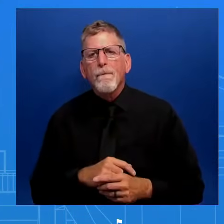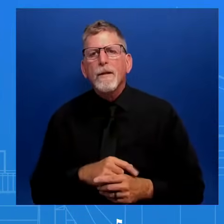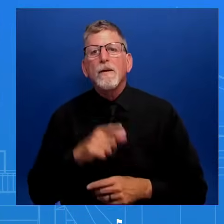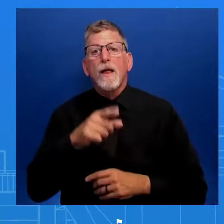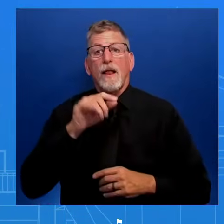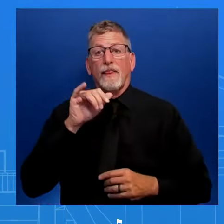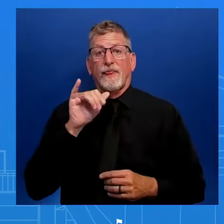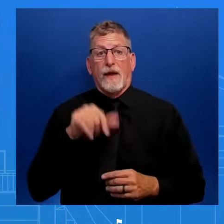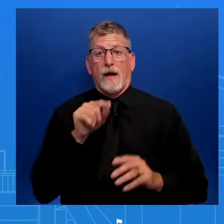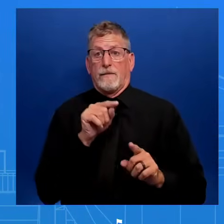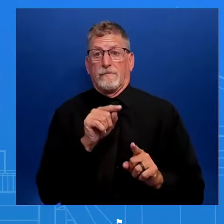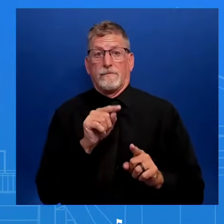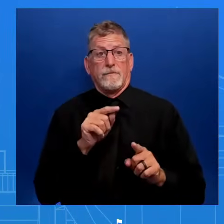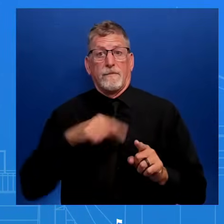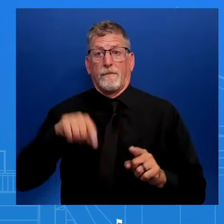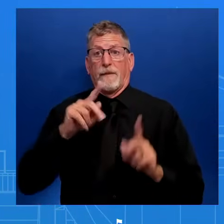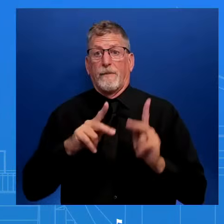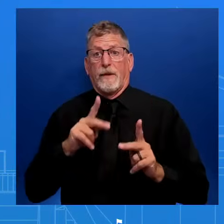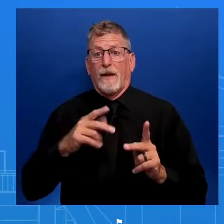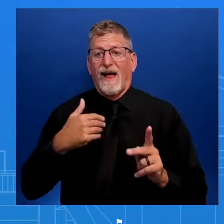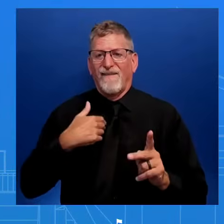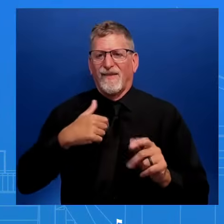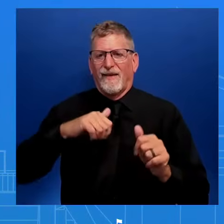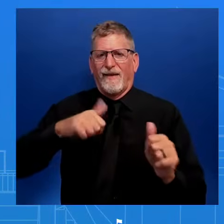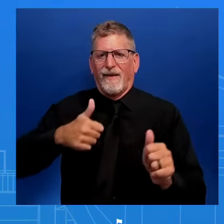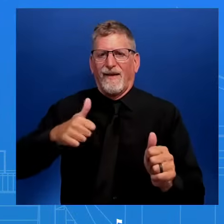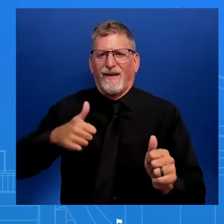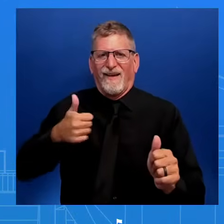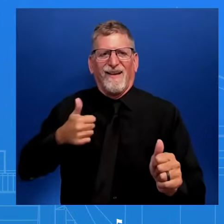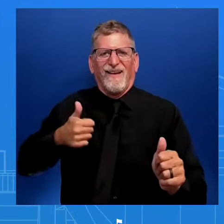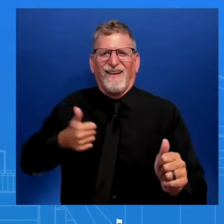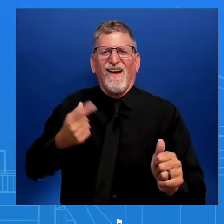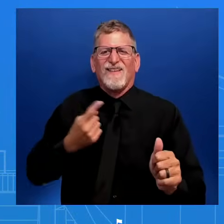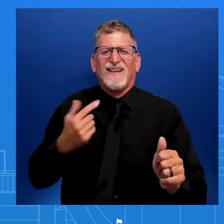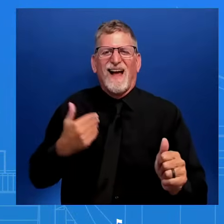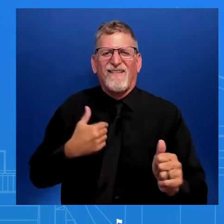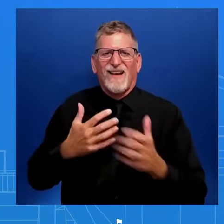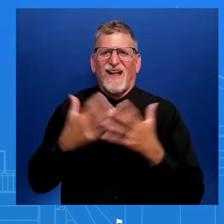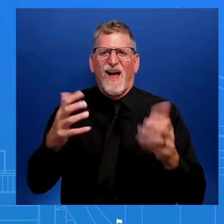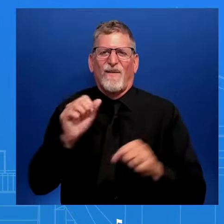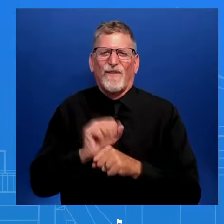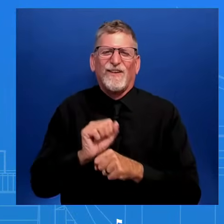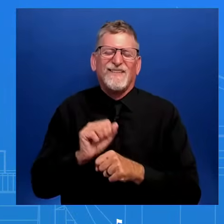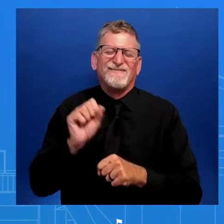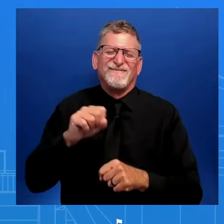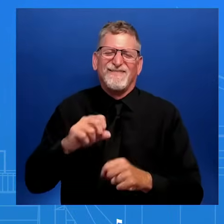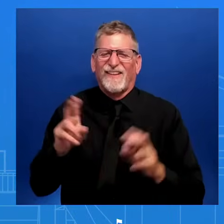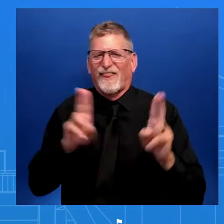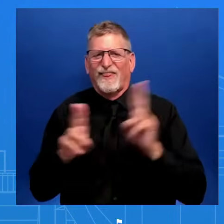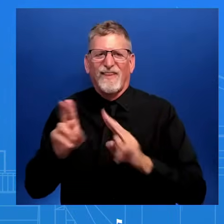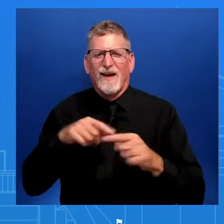cleared for up us -- cleared us -- up for us. So, he's going to be visiting a manufacturing facility